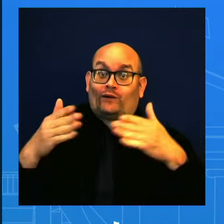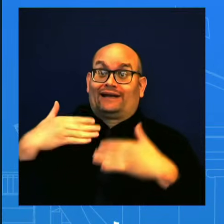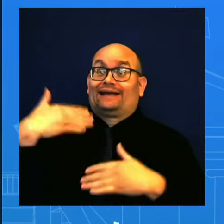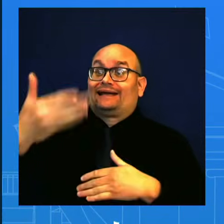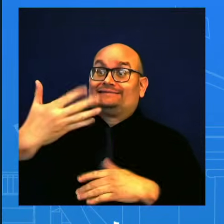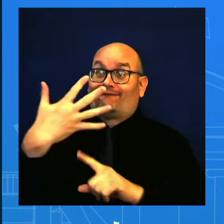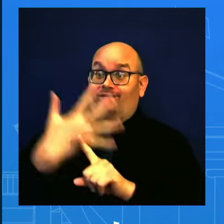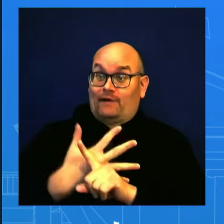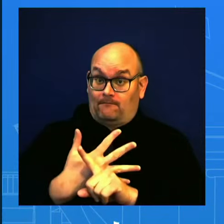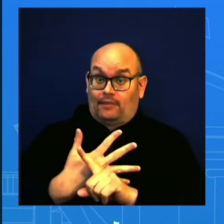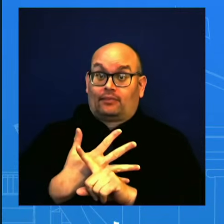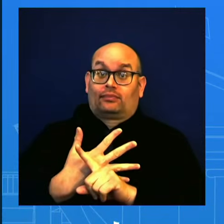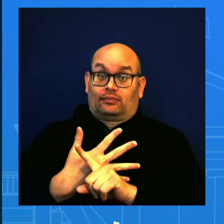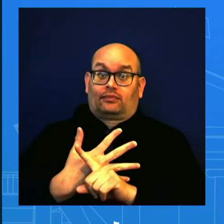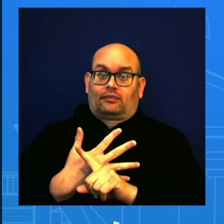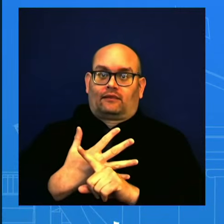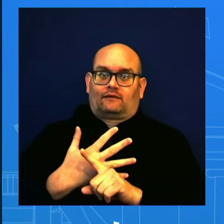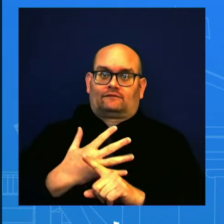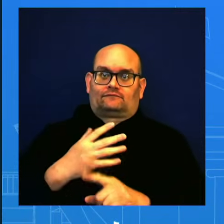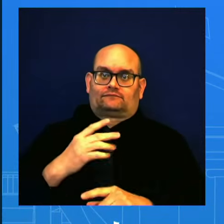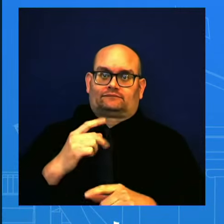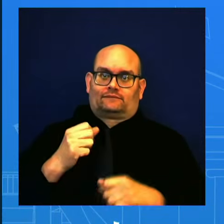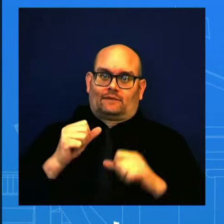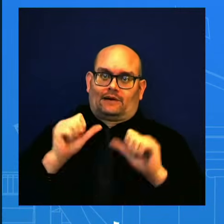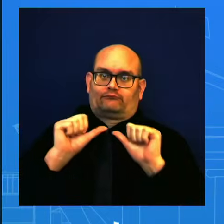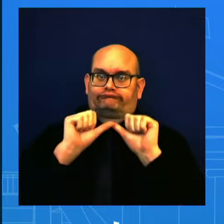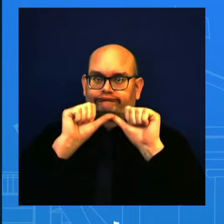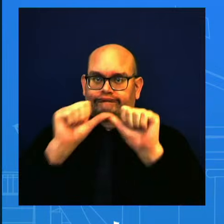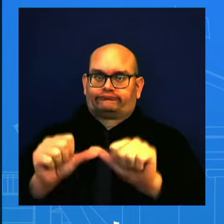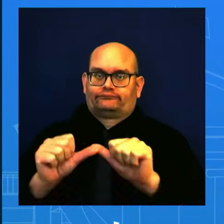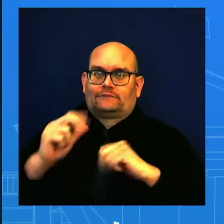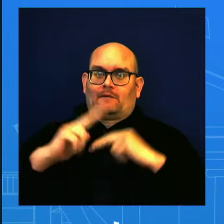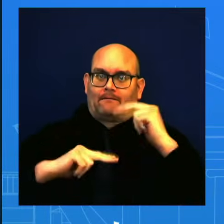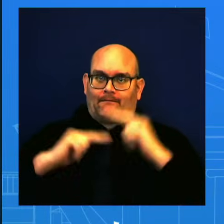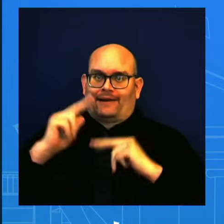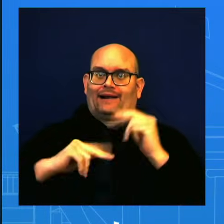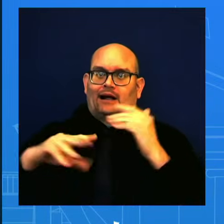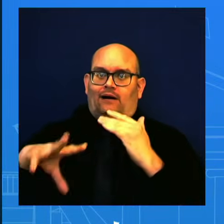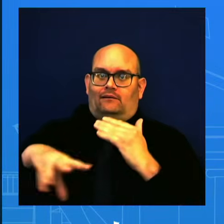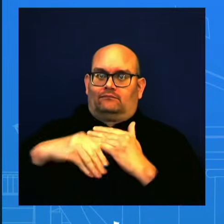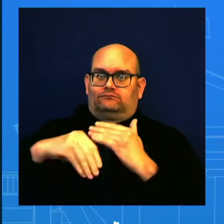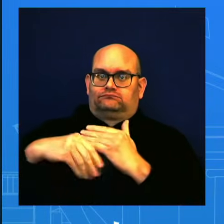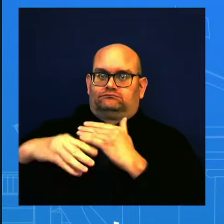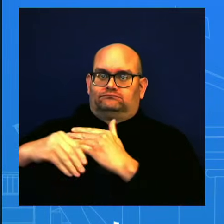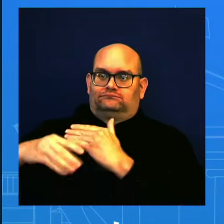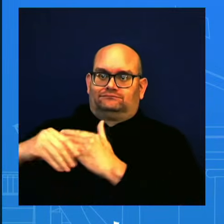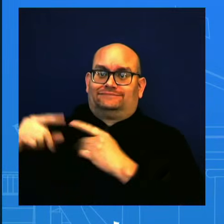where Governor Walz lowered the cost of insulin to 35 bucks, has fought to protect women's fundamental rights,